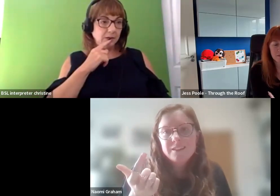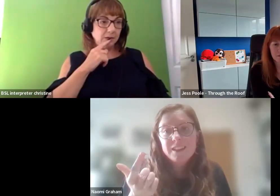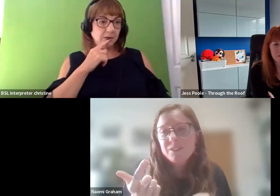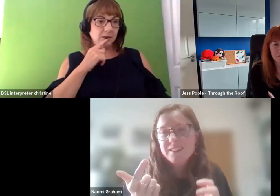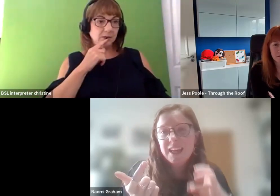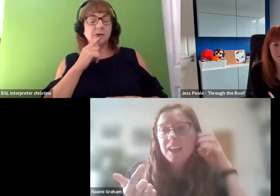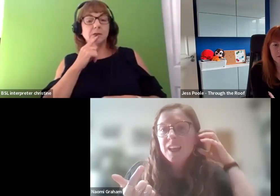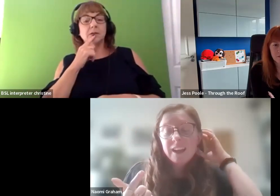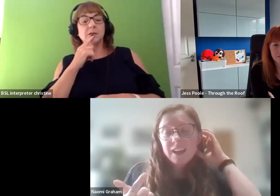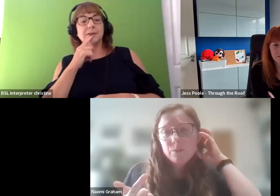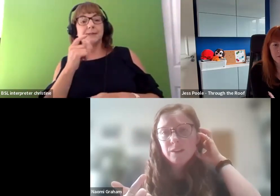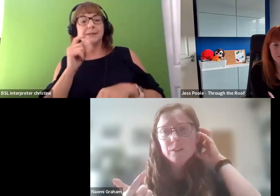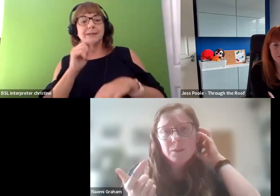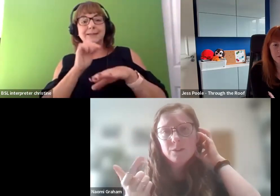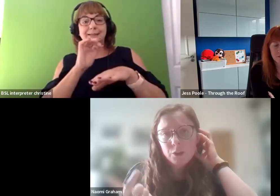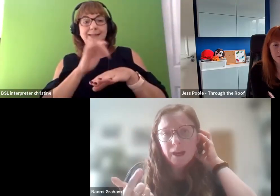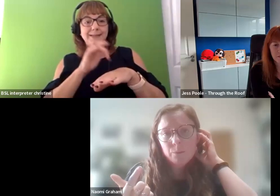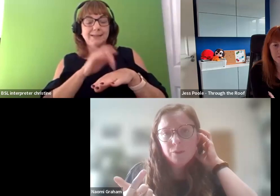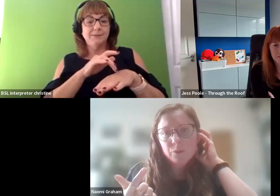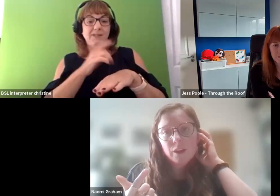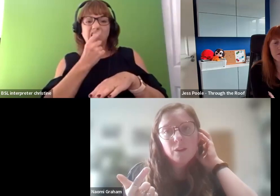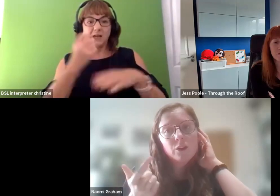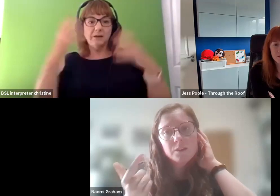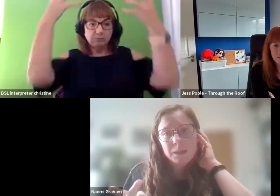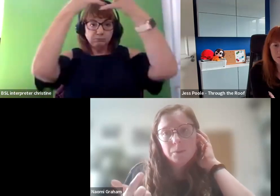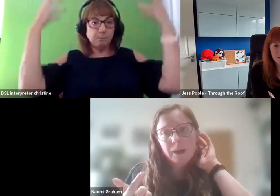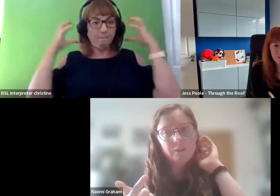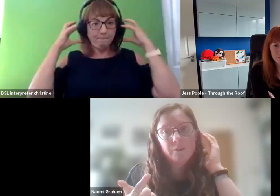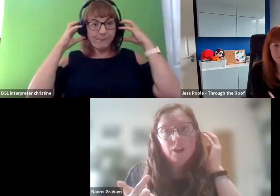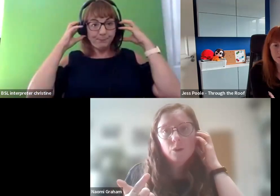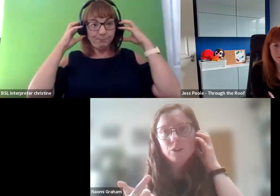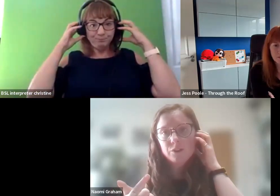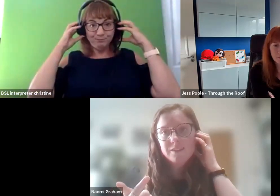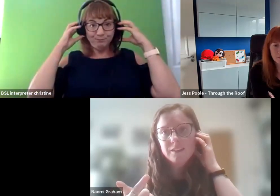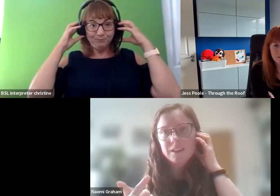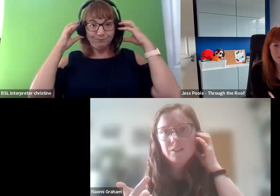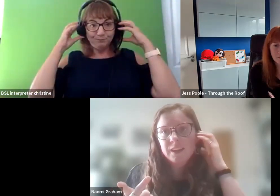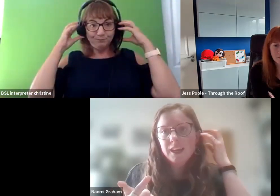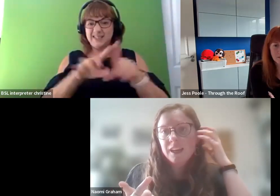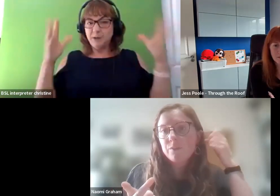sensitivity, ear defenders can be super helpful. So lots of people have auditory sensitivity. Ear